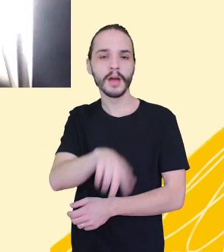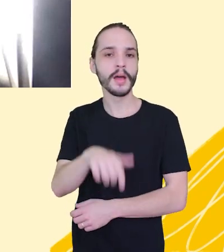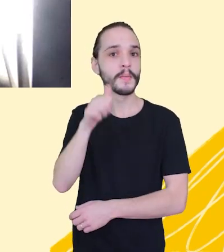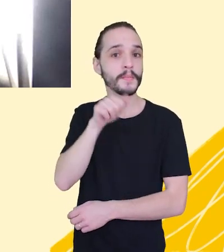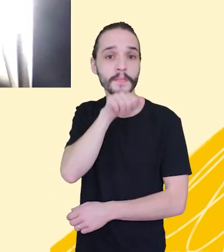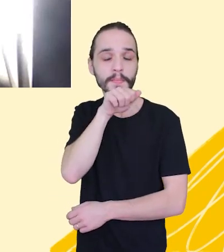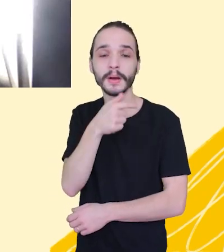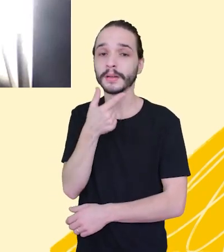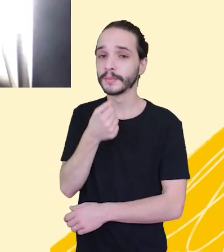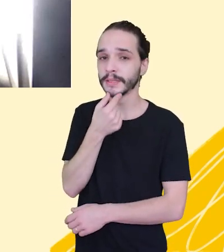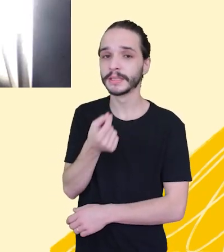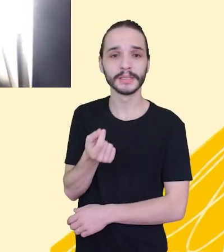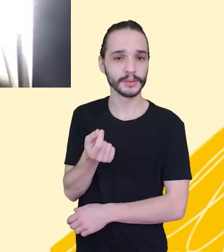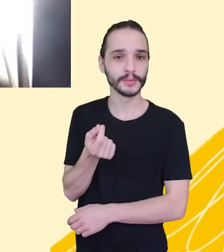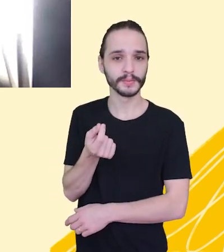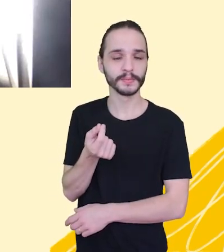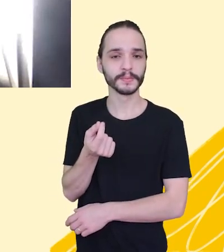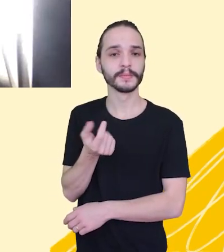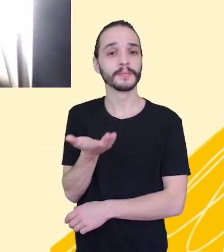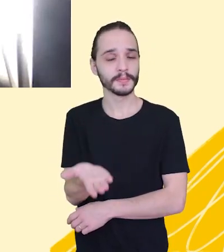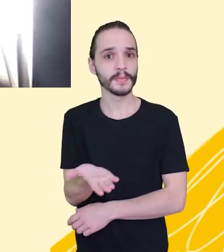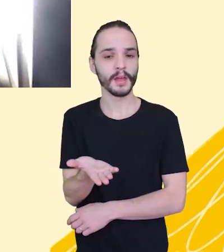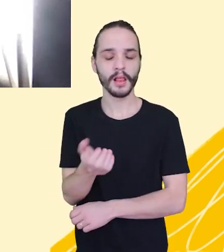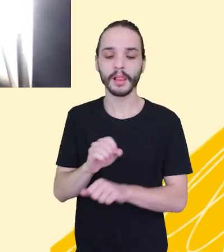and that she obviously missed him